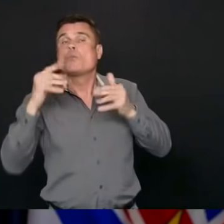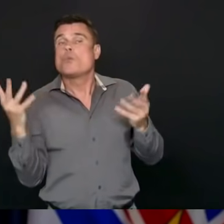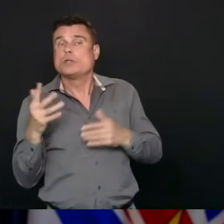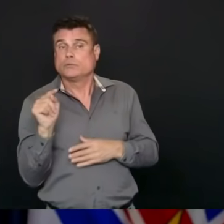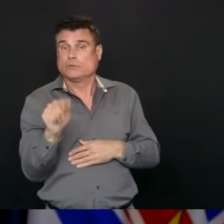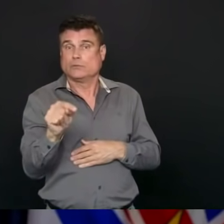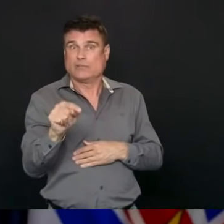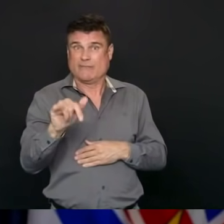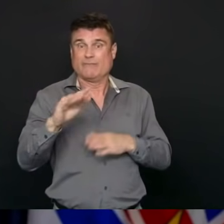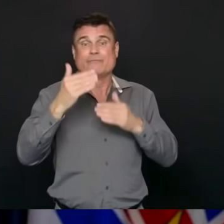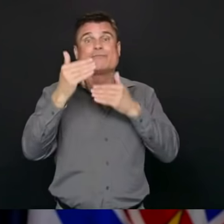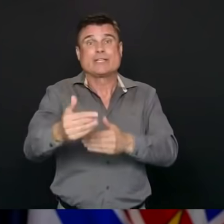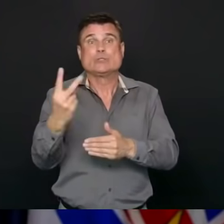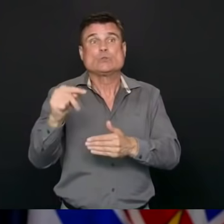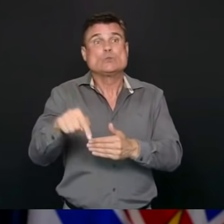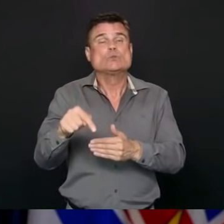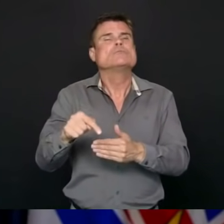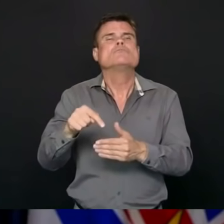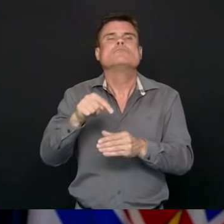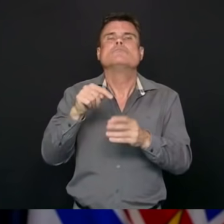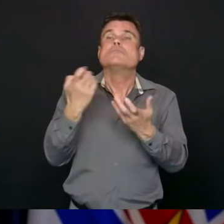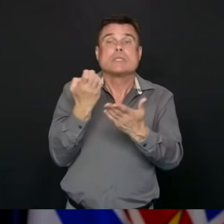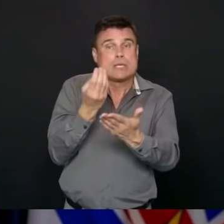but we continue to be in phase 1.